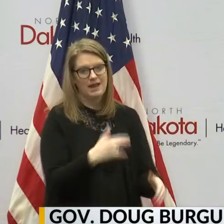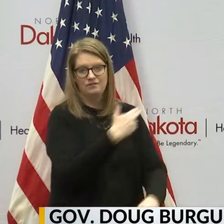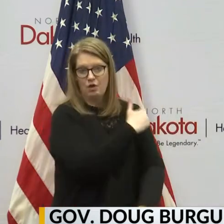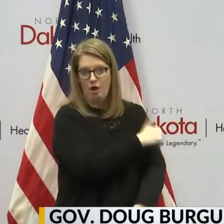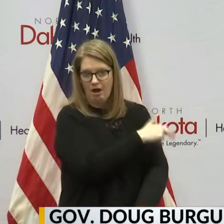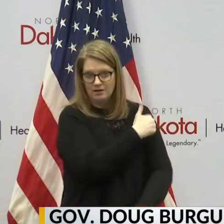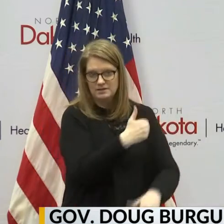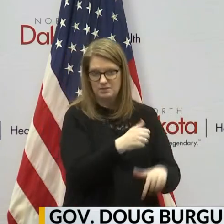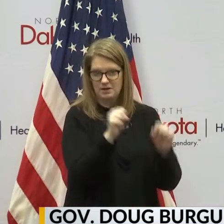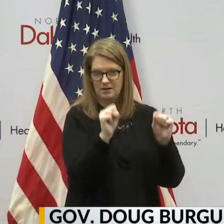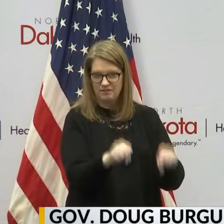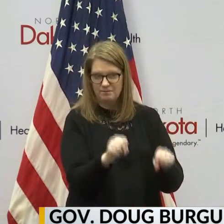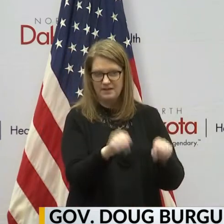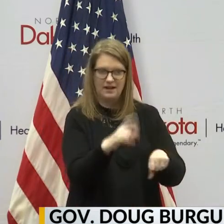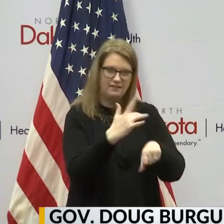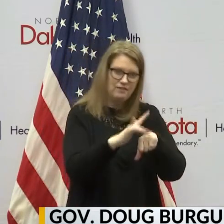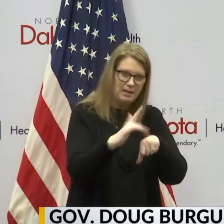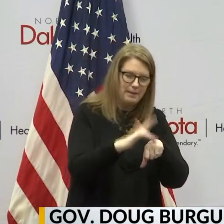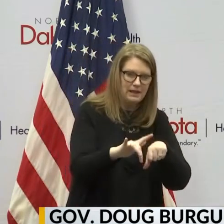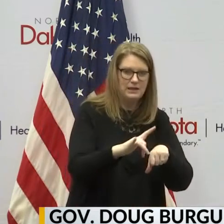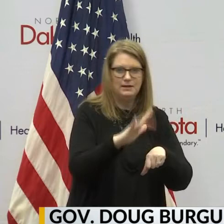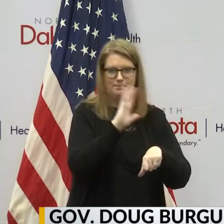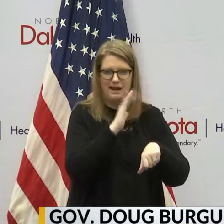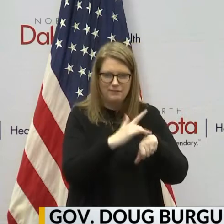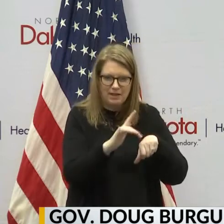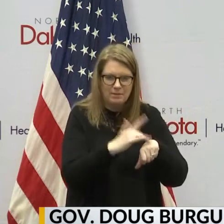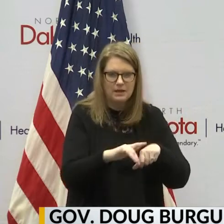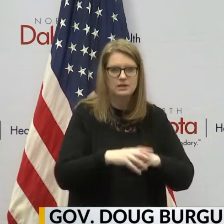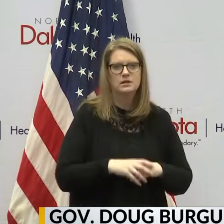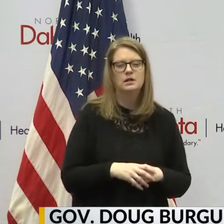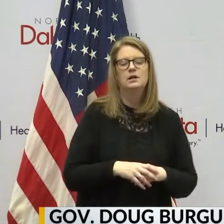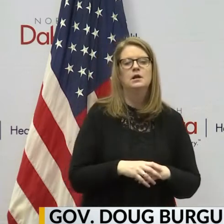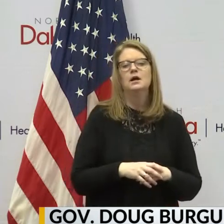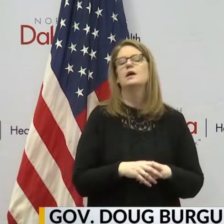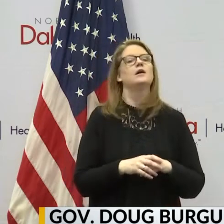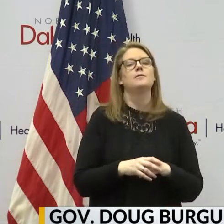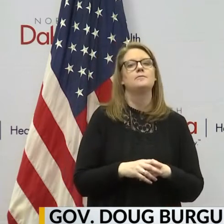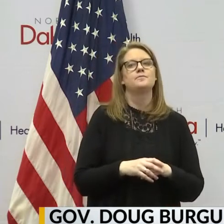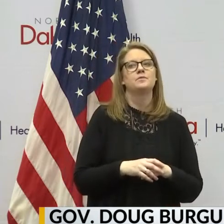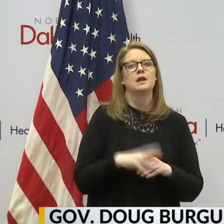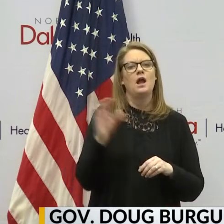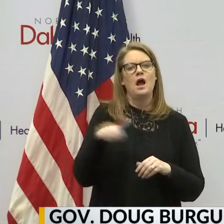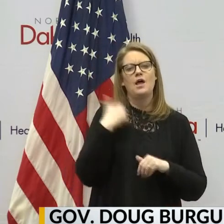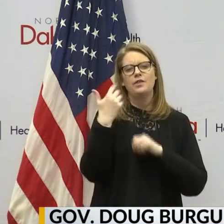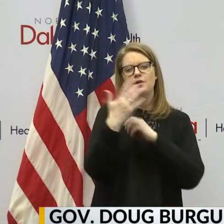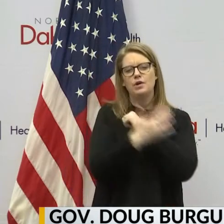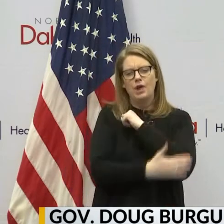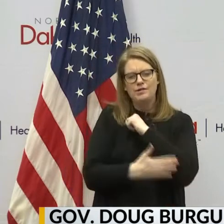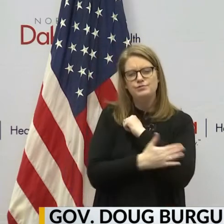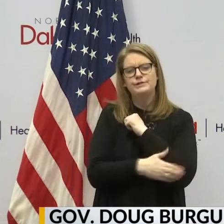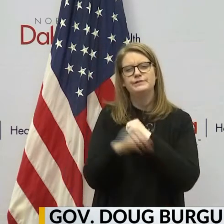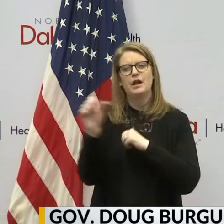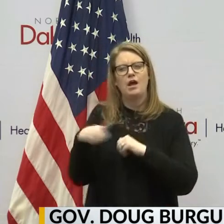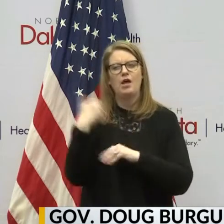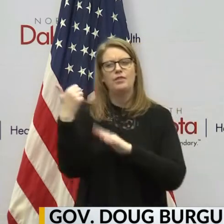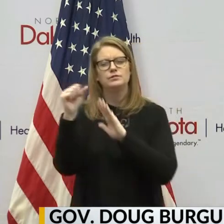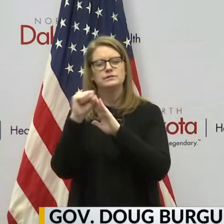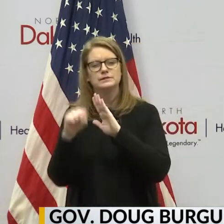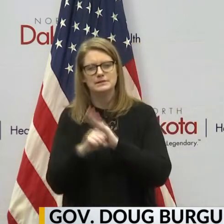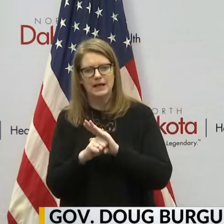WE CAN LEARN FROM THEM. WHAT WE CAN DO AND WE ARE PLANNING FOR HOSPITAL CAPACITY